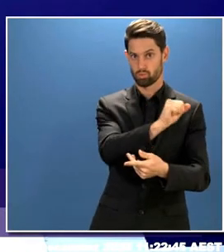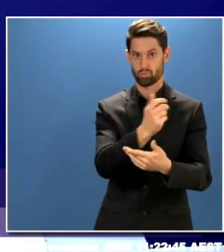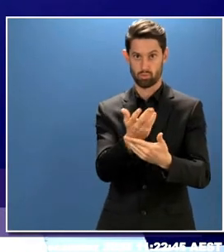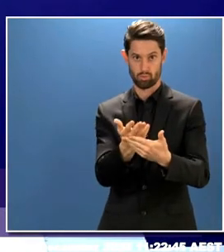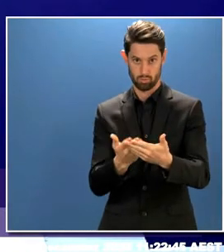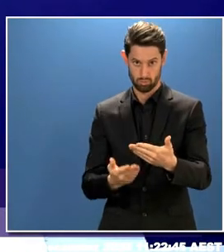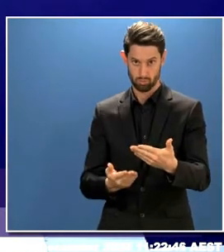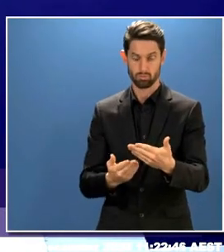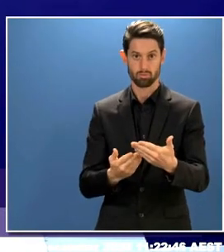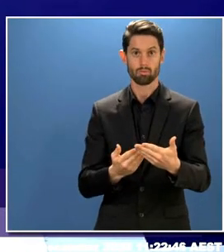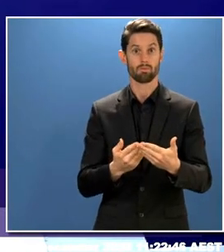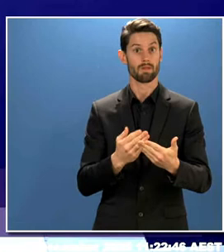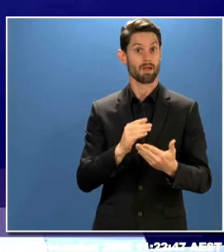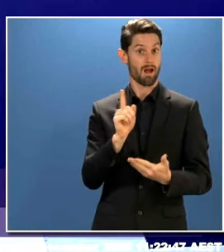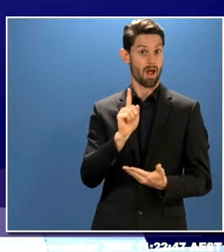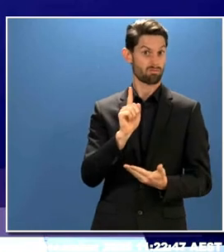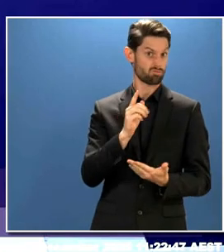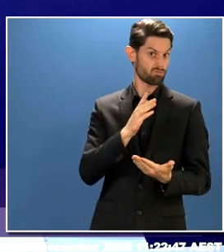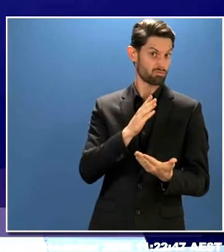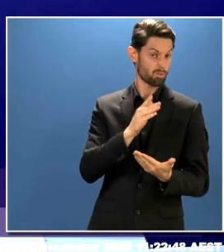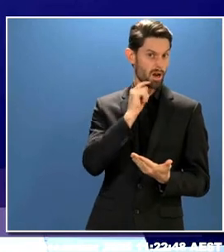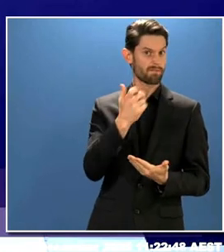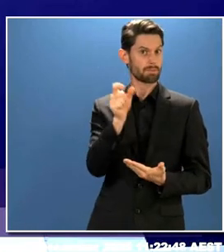If you would be so good as to follow the instructions of Commissioner